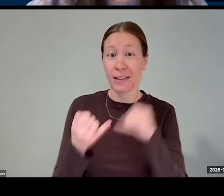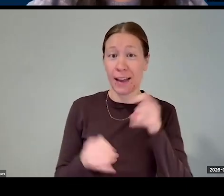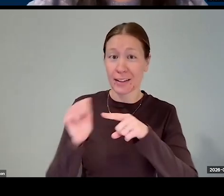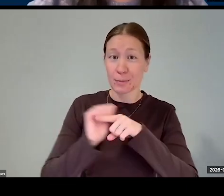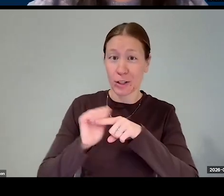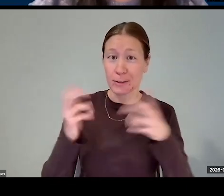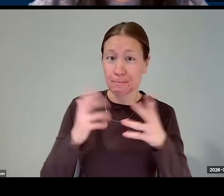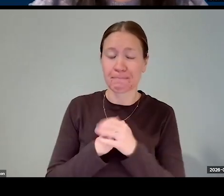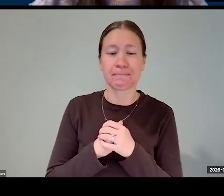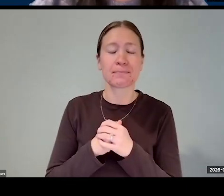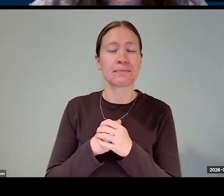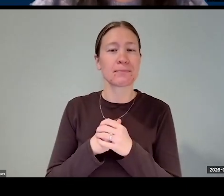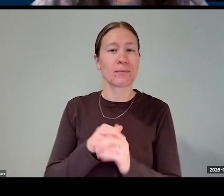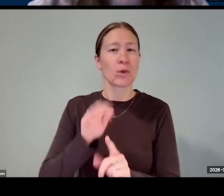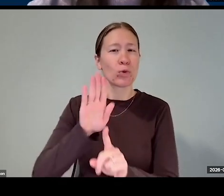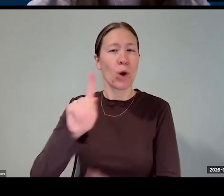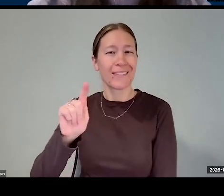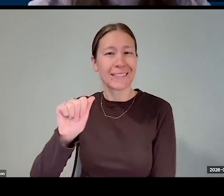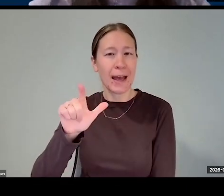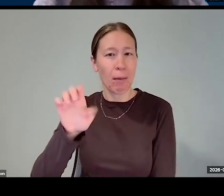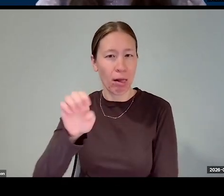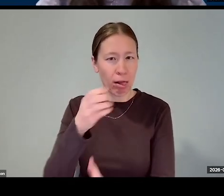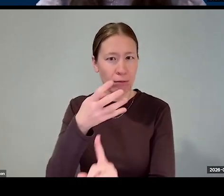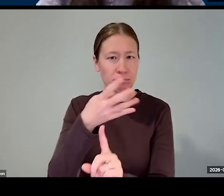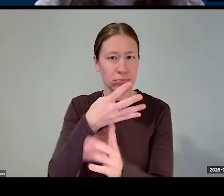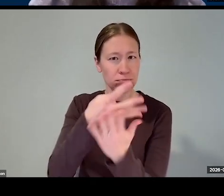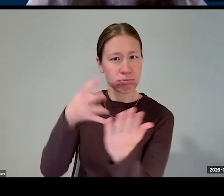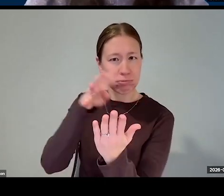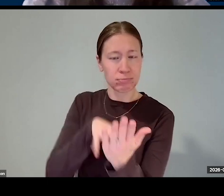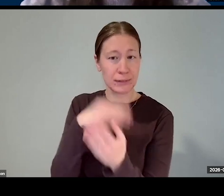for actually displaying data, not for layout purposes.